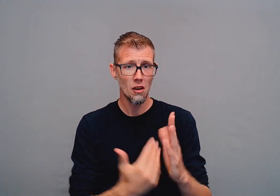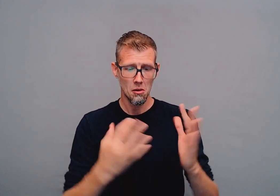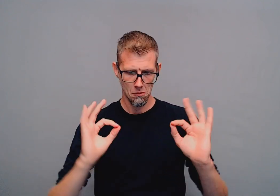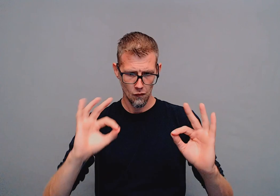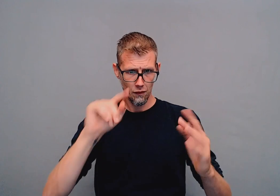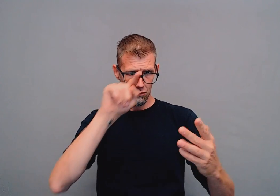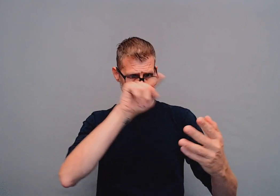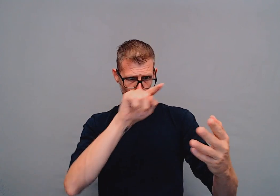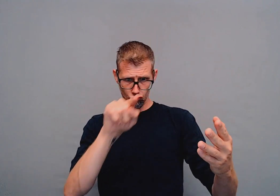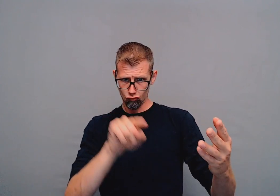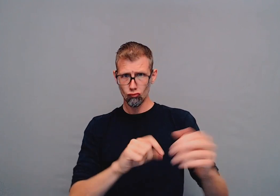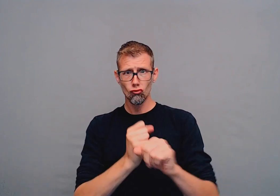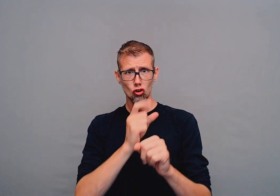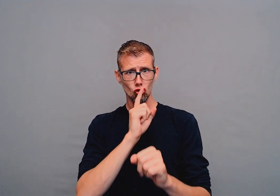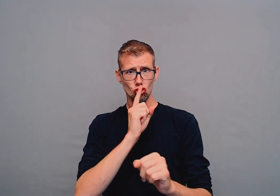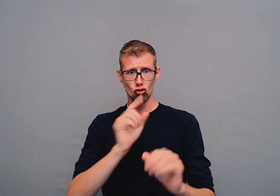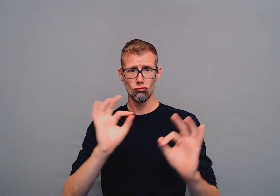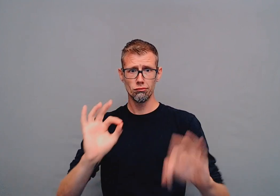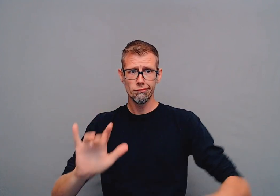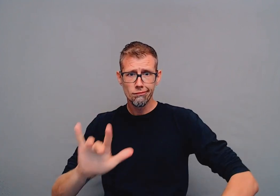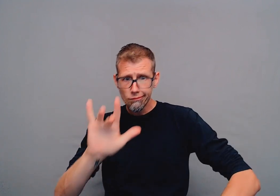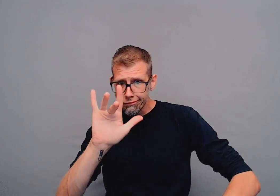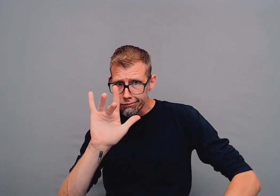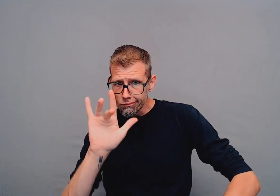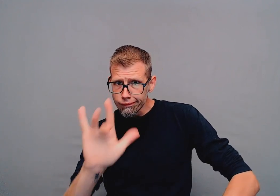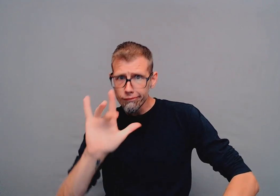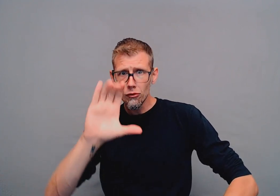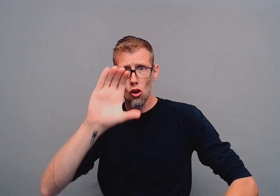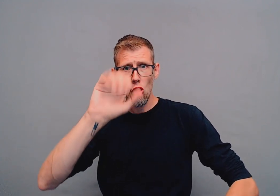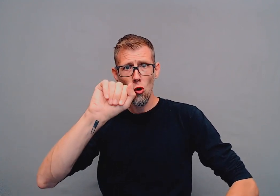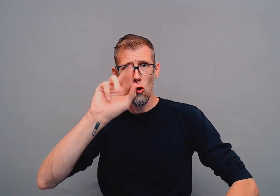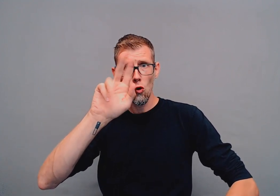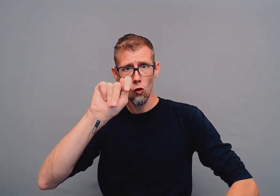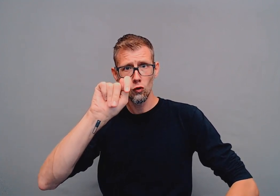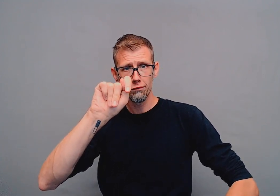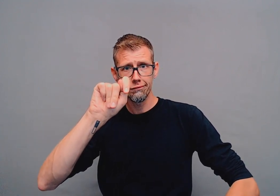Double check everything! Click on "Cart"